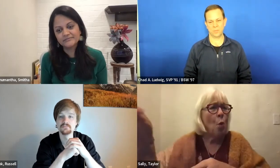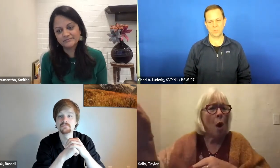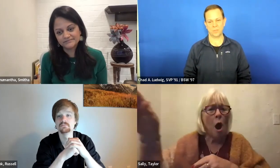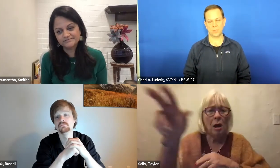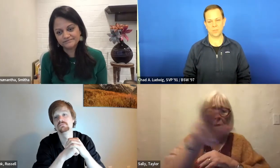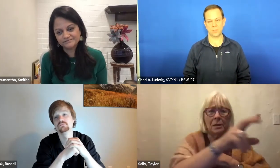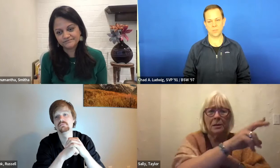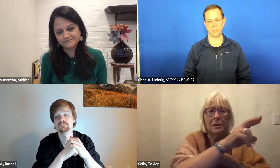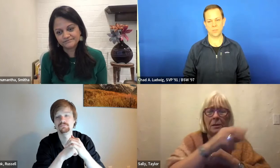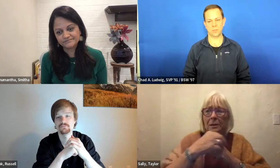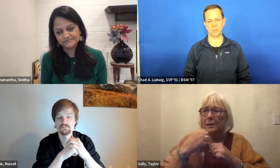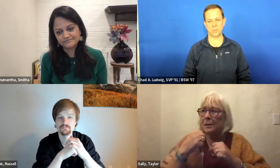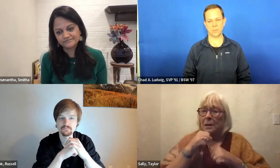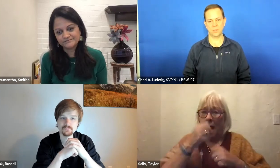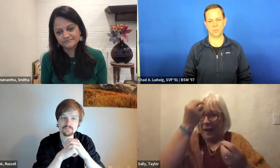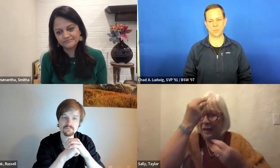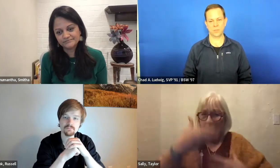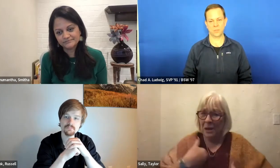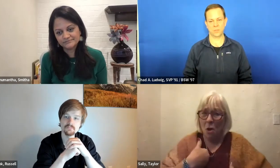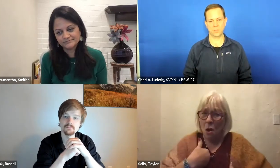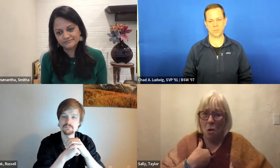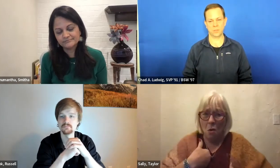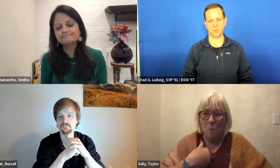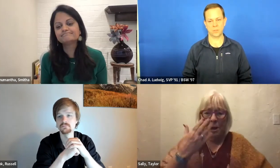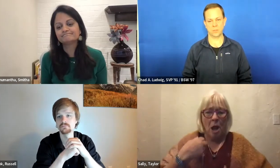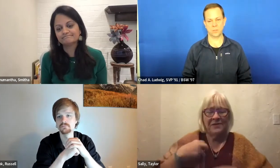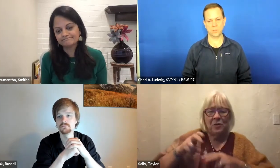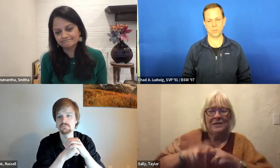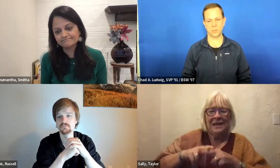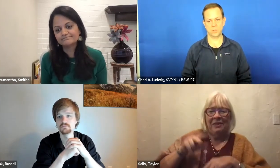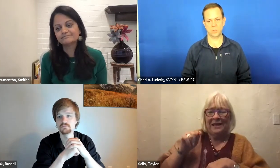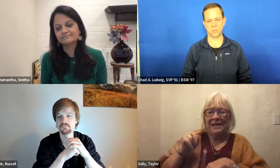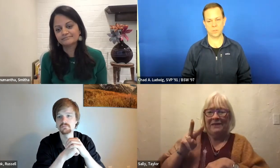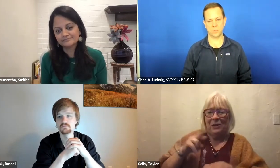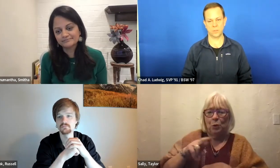and then he would also go outside and just walk around, but he wouldn't let me know,